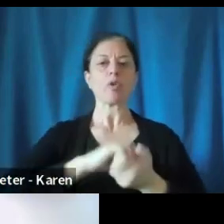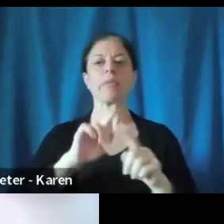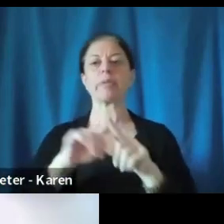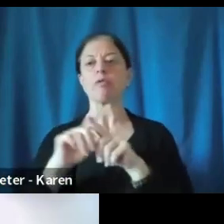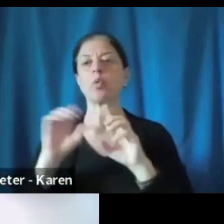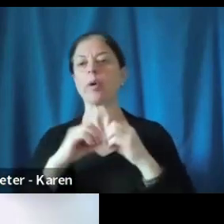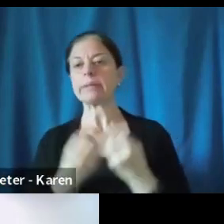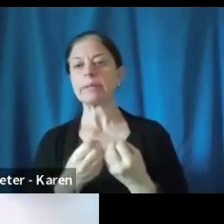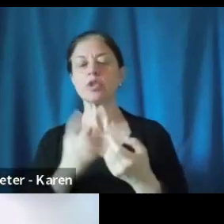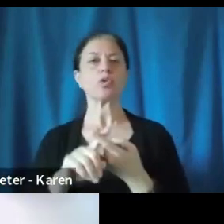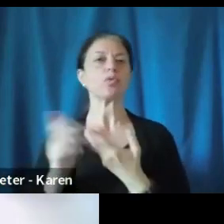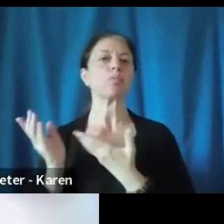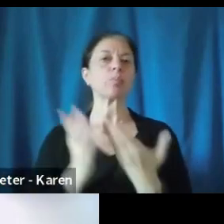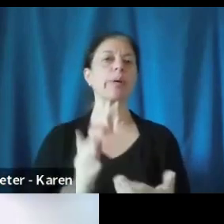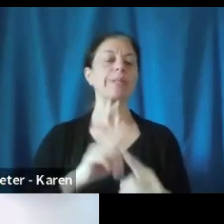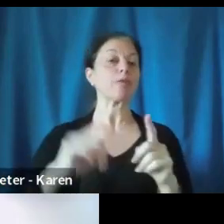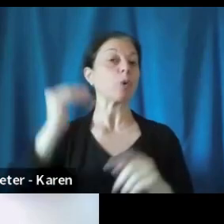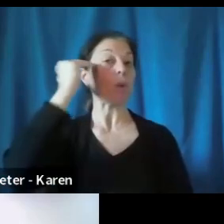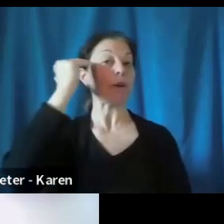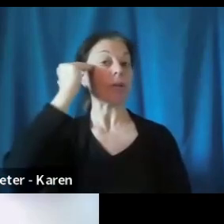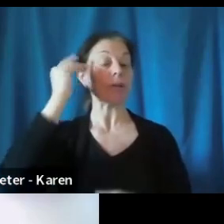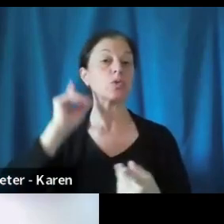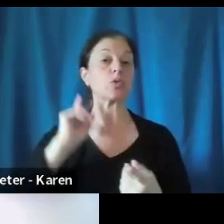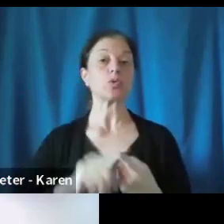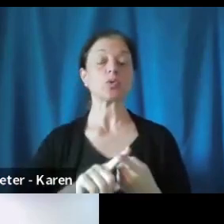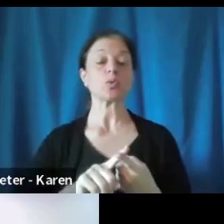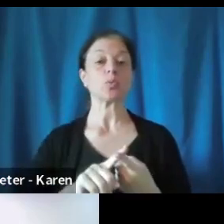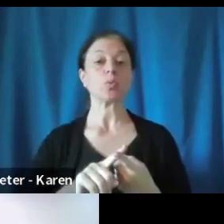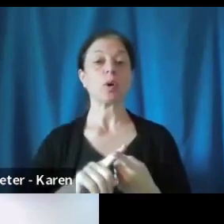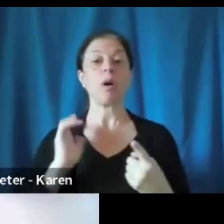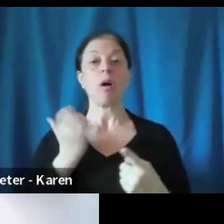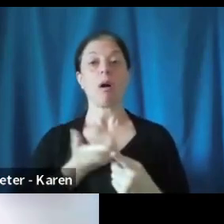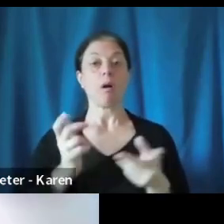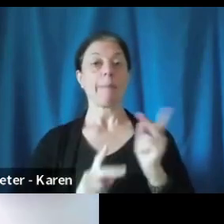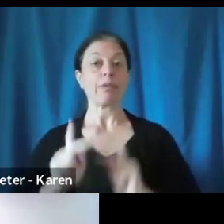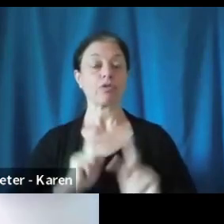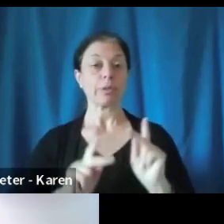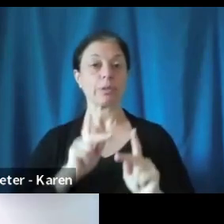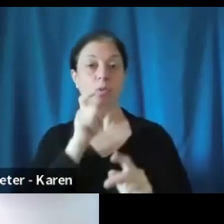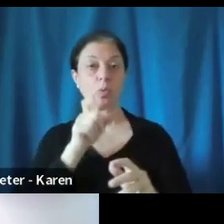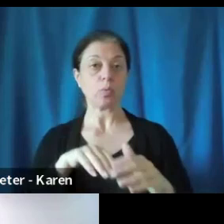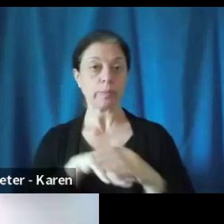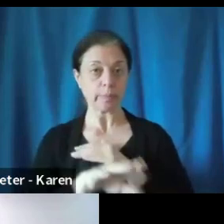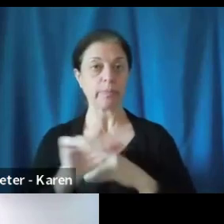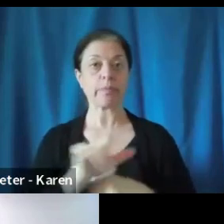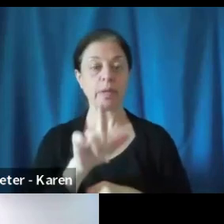chapters. One the things we are looking for are partnerships how can we partner with different organizations and bring